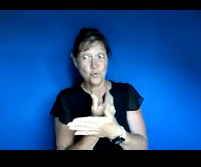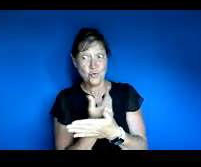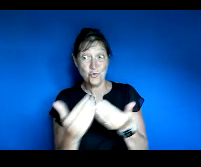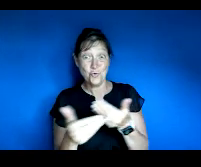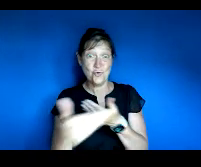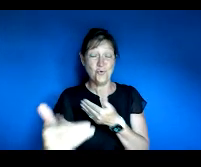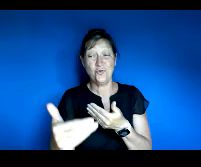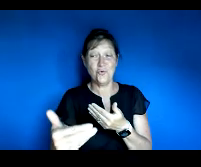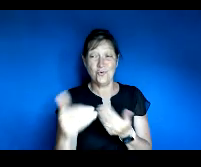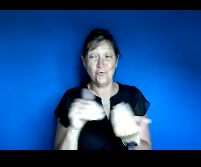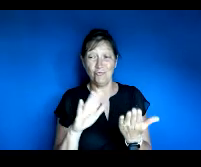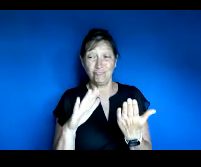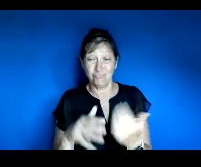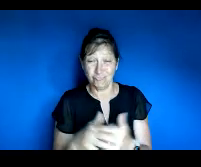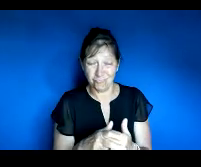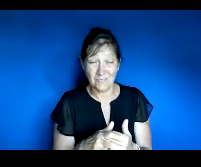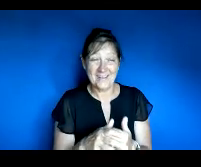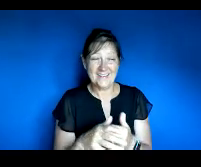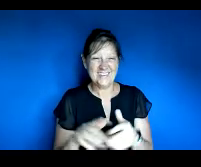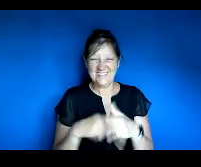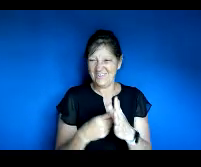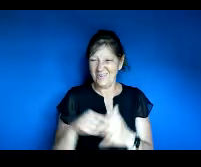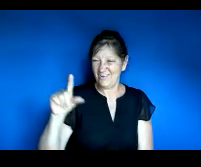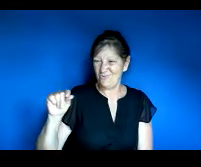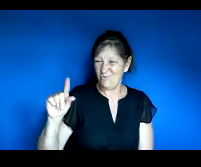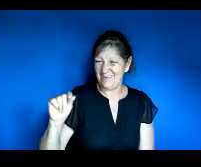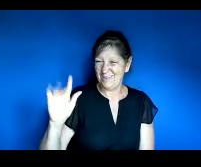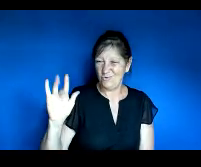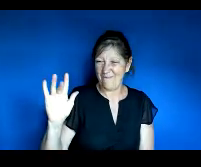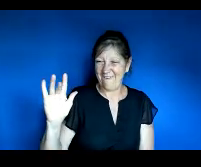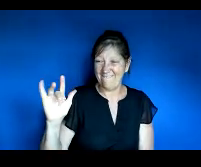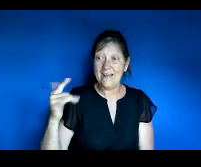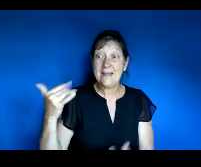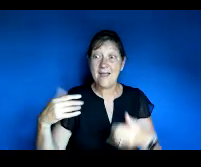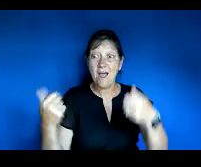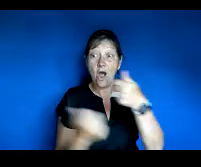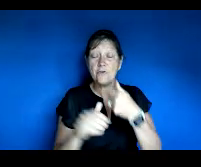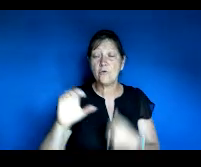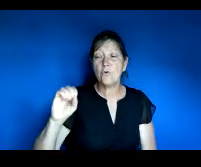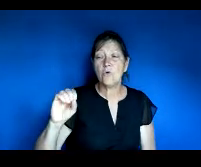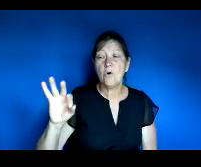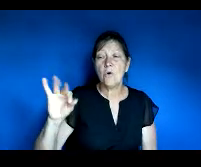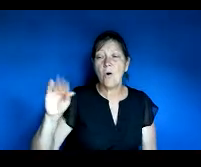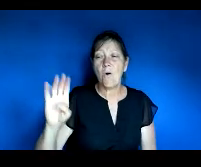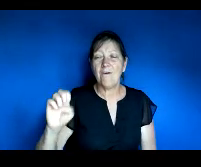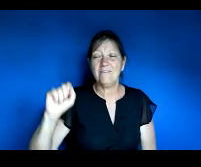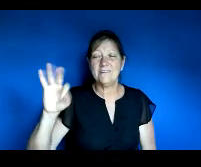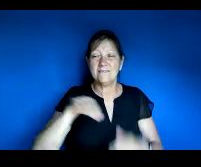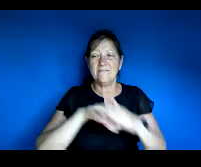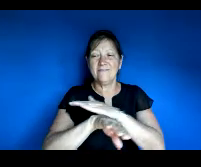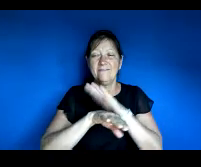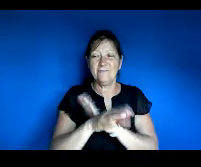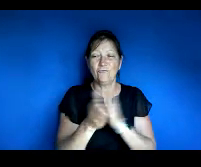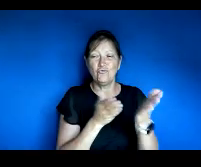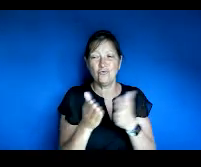As of the beginning of 2025, we're now part of the Office of Accessibility Services. And so for the first time,